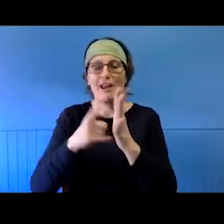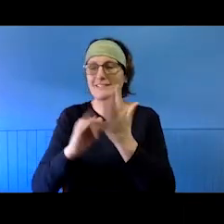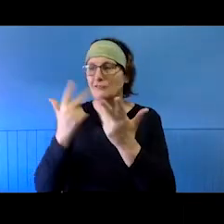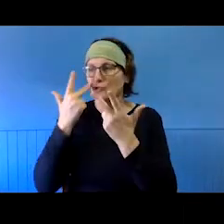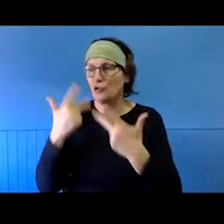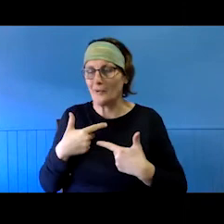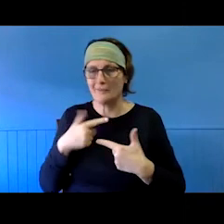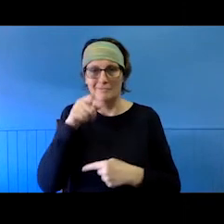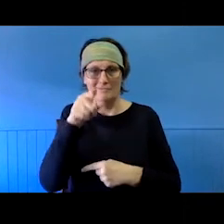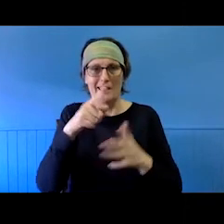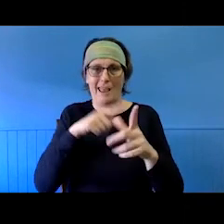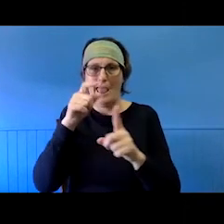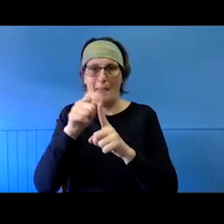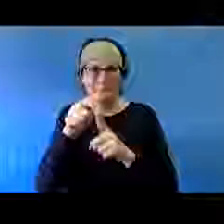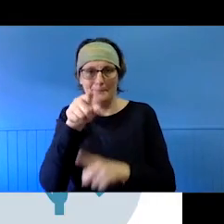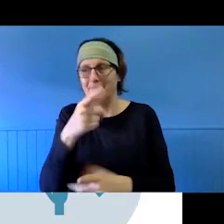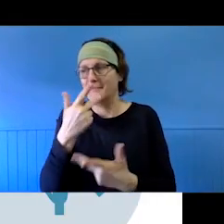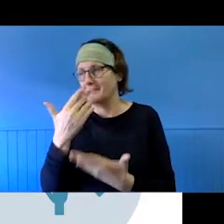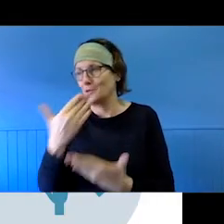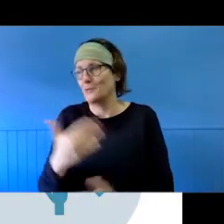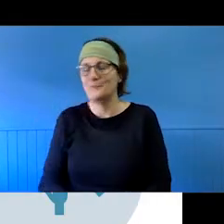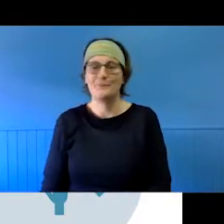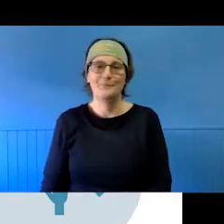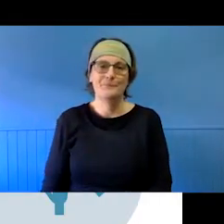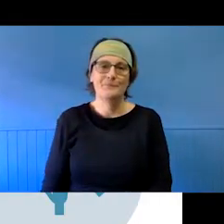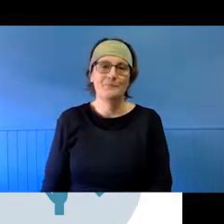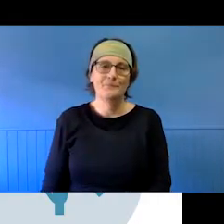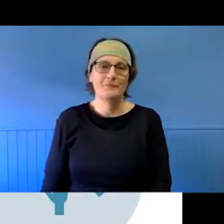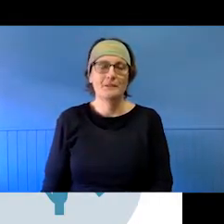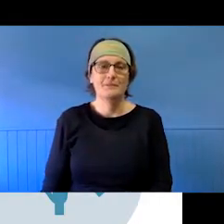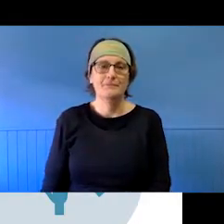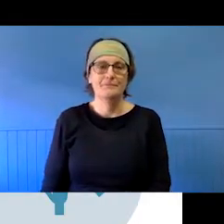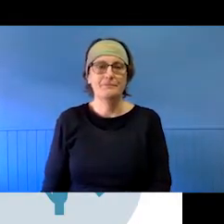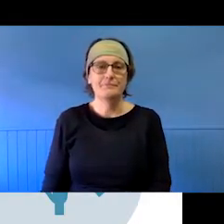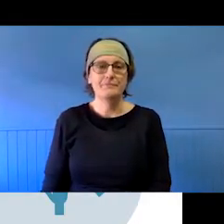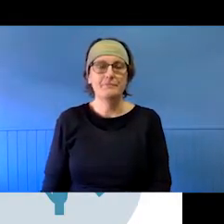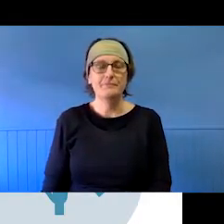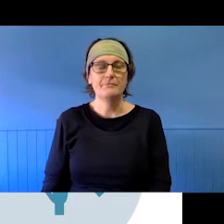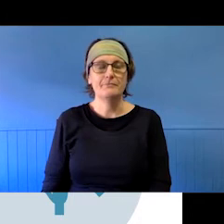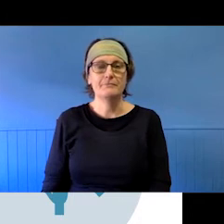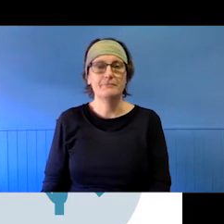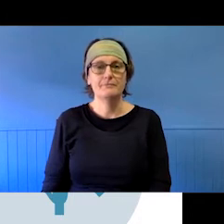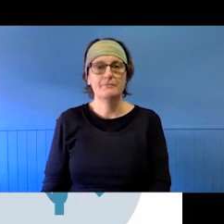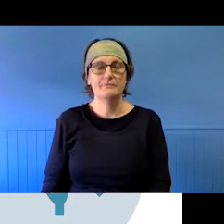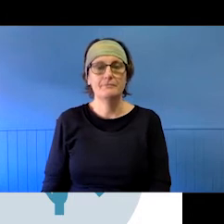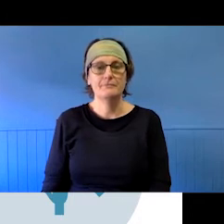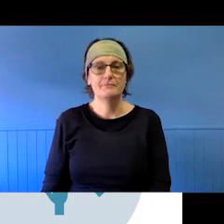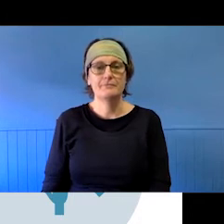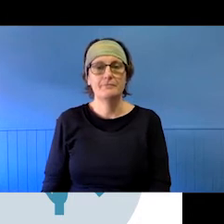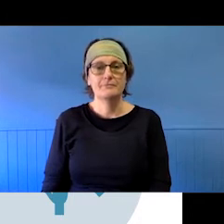magic behind the scenes. One of the things that we encountered there is